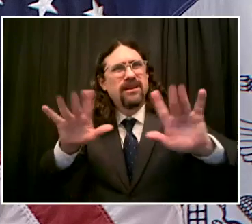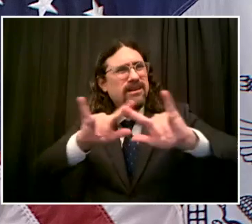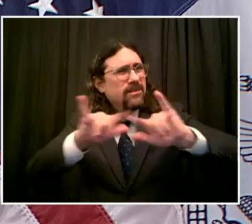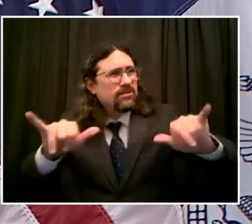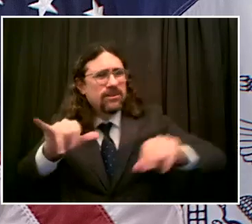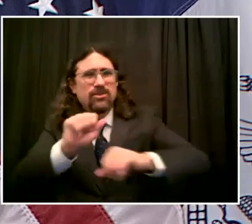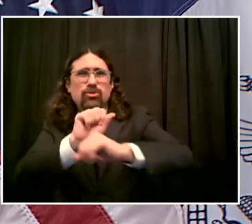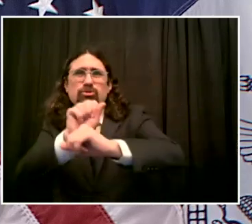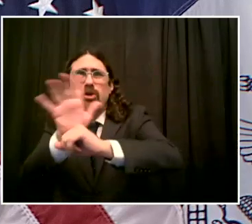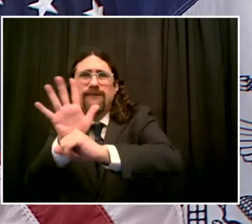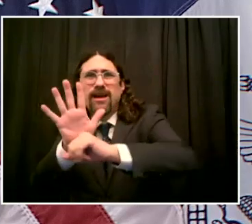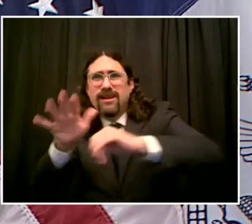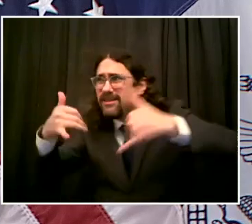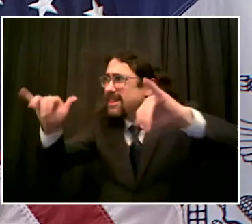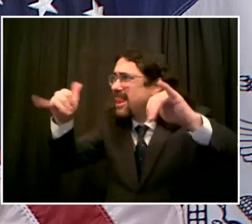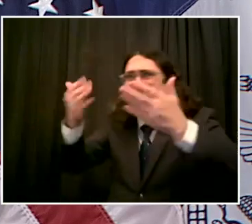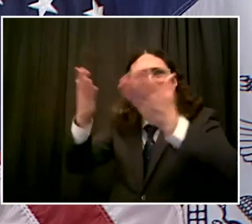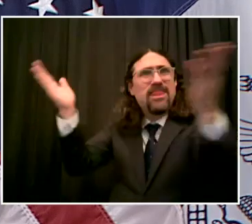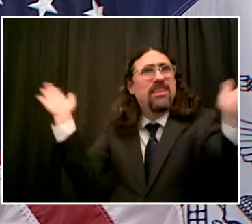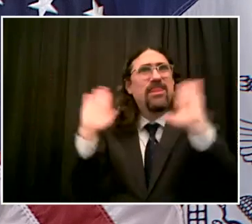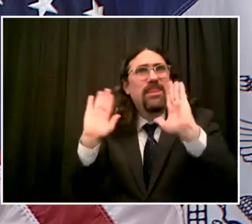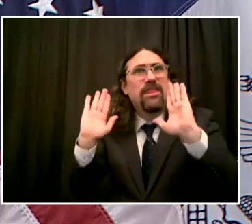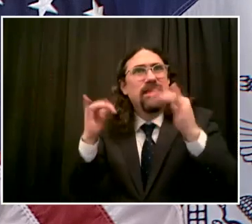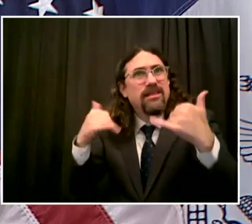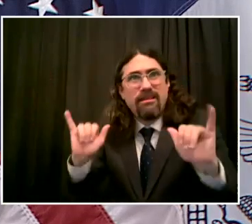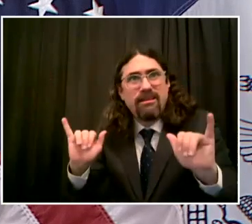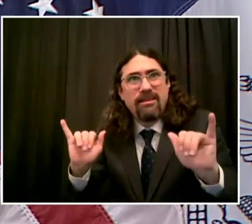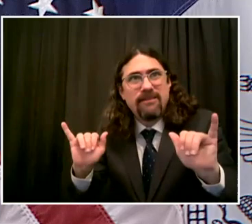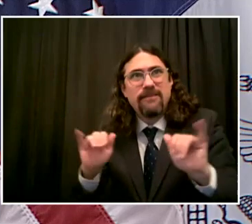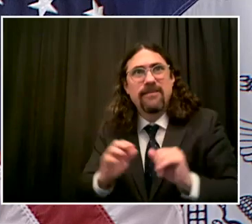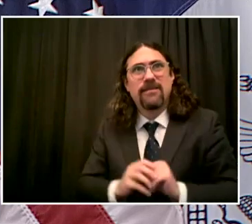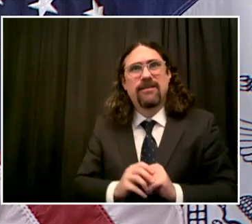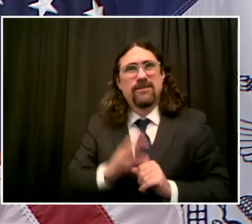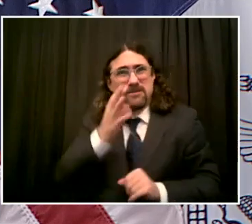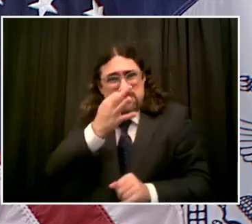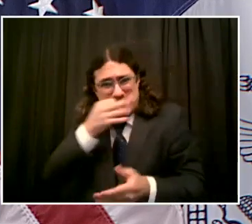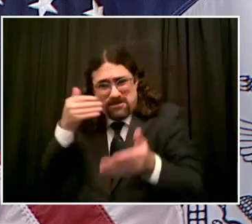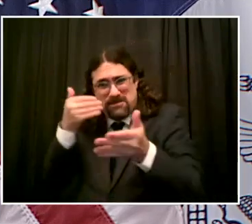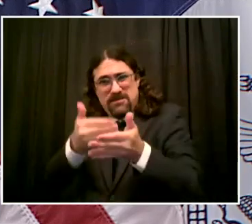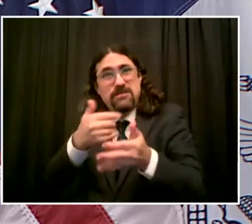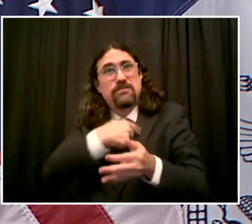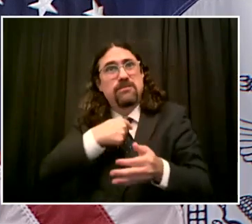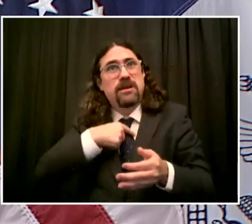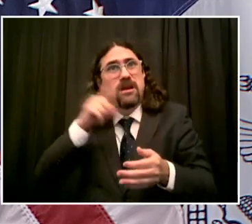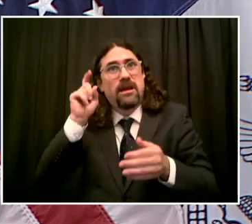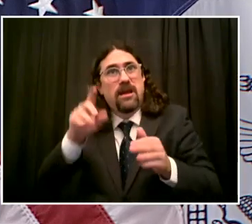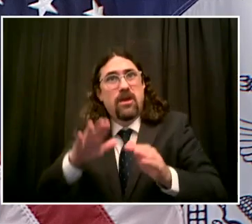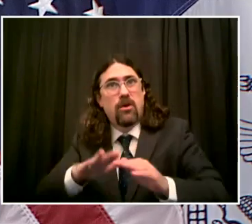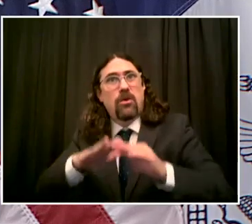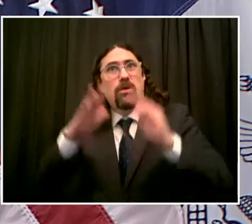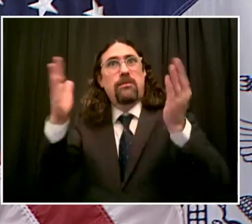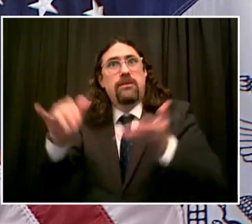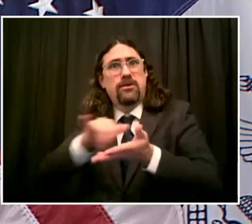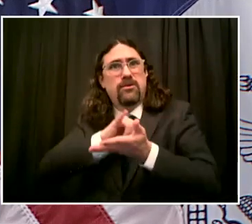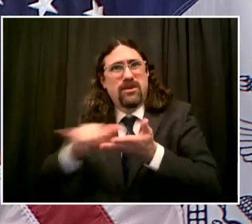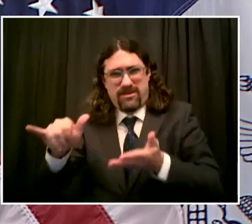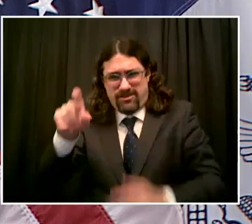THIS CITY . BUT GUESS WHAT THE PANDEMIC IS STILL THERE AND WE MUST ADDRESS THAT . W NEE EDTO REOPETHE CITY.